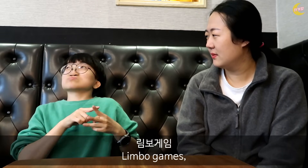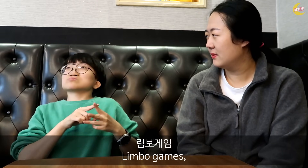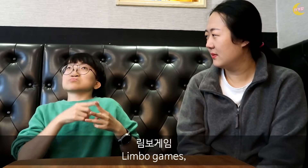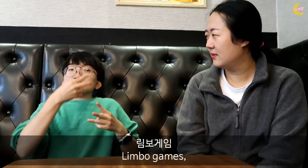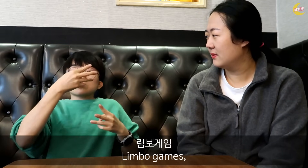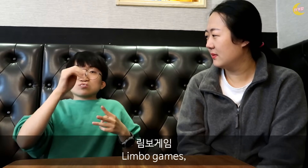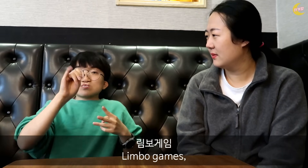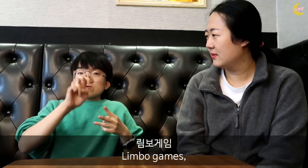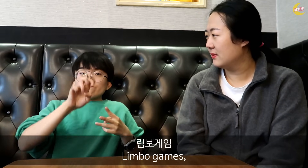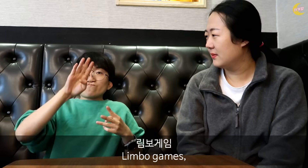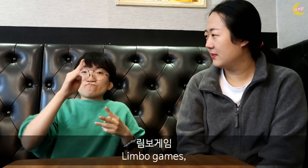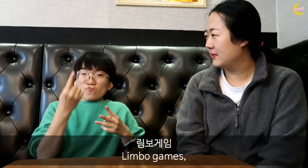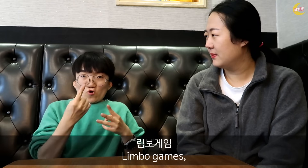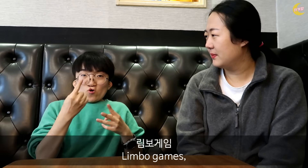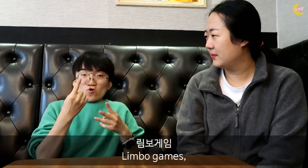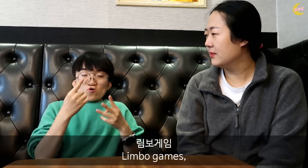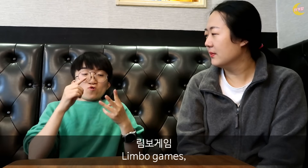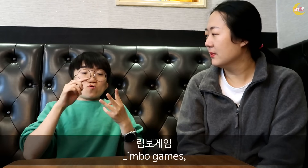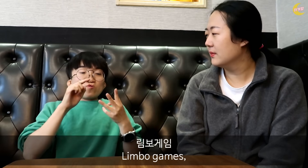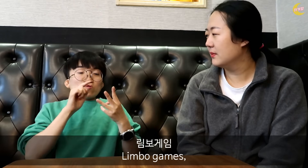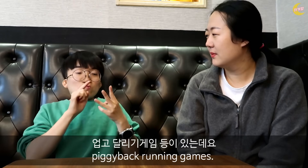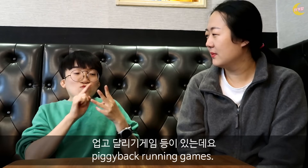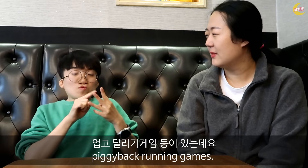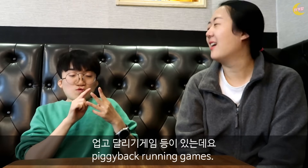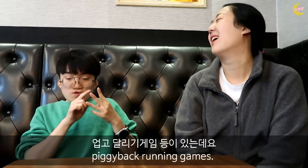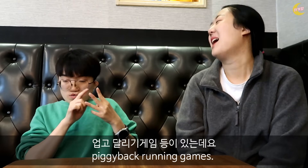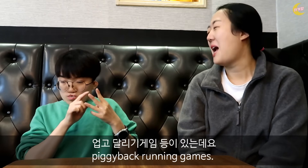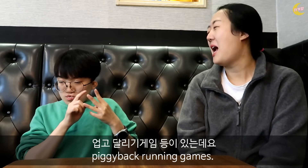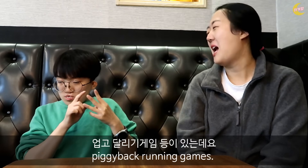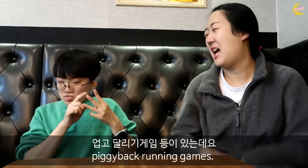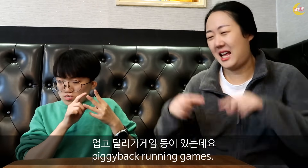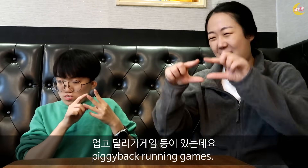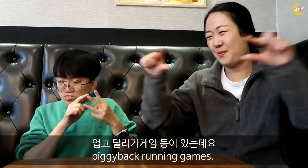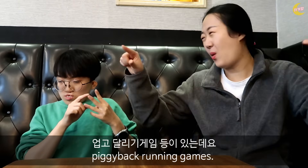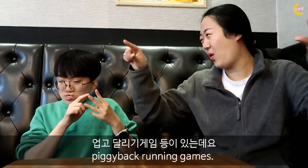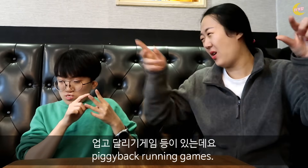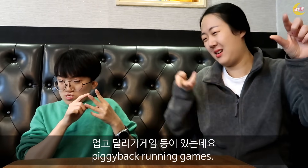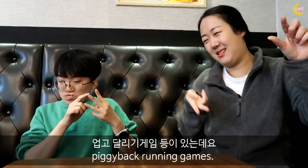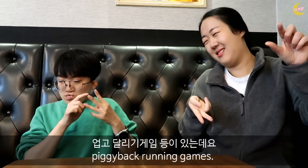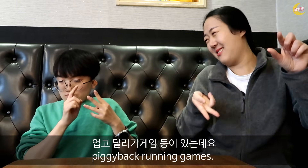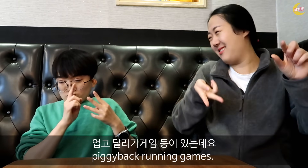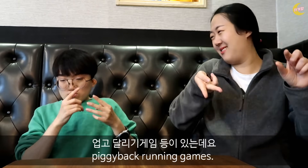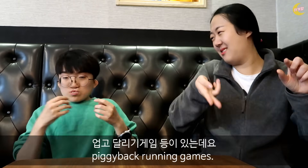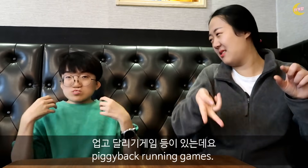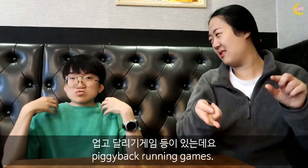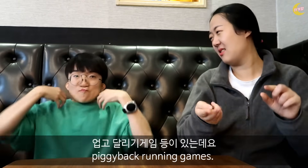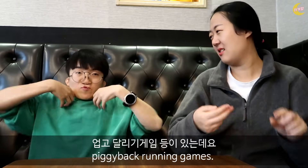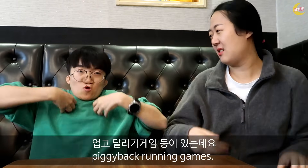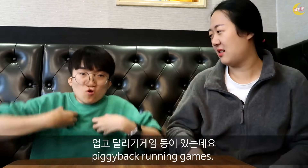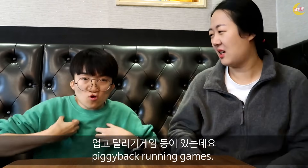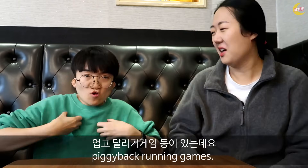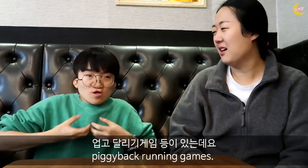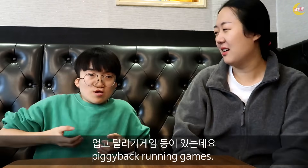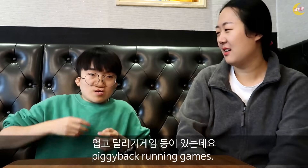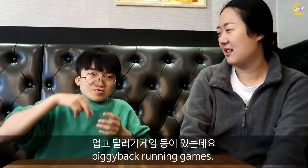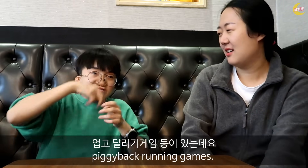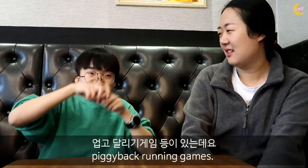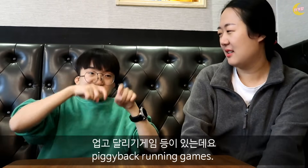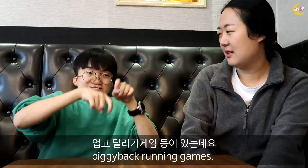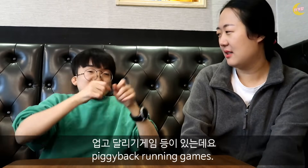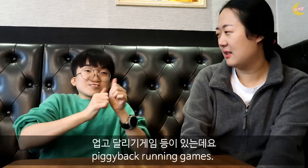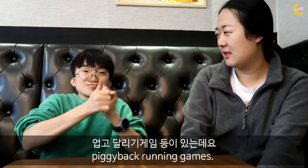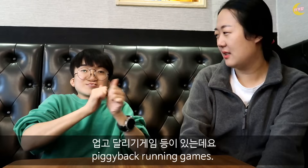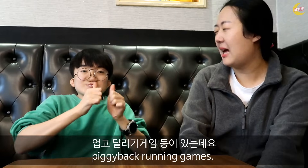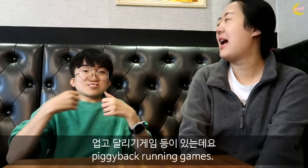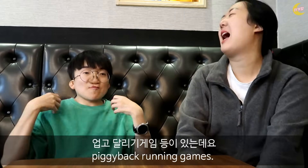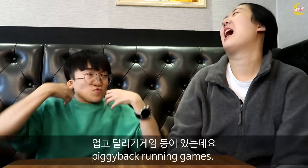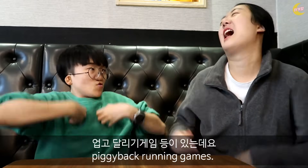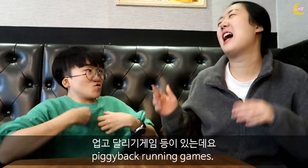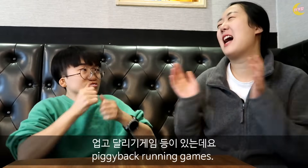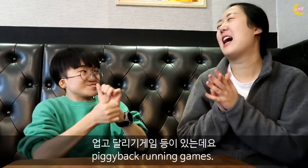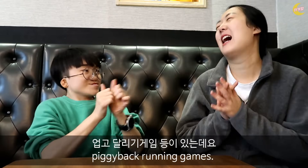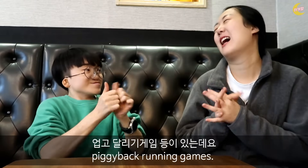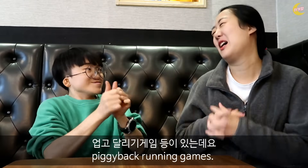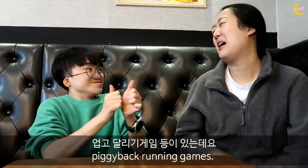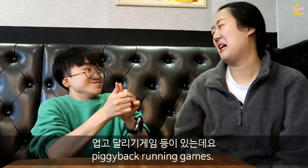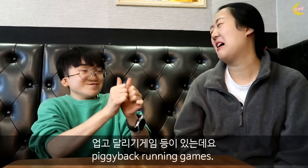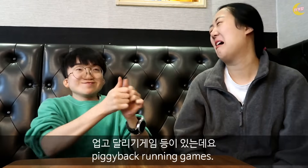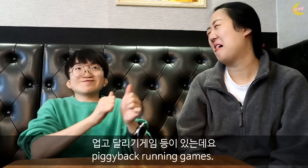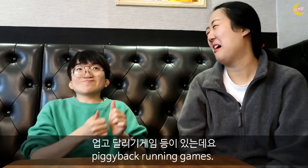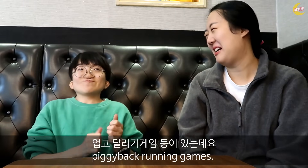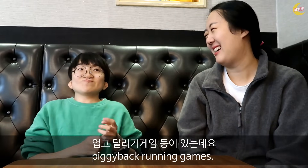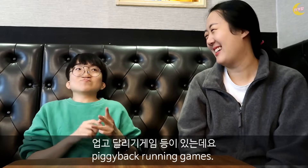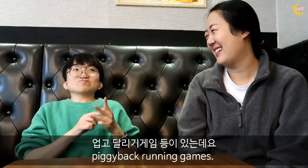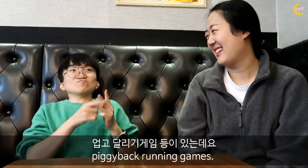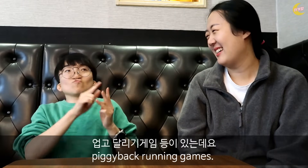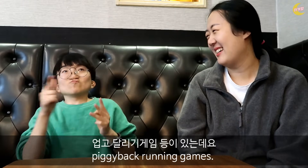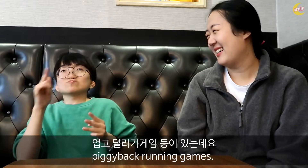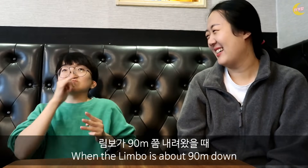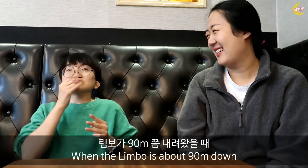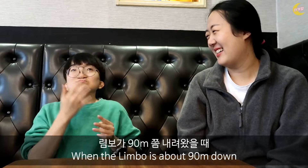Limbo games, piggyback running games.